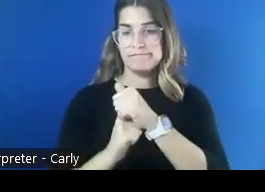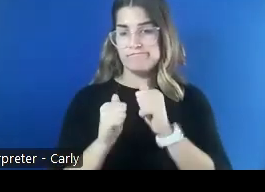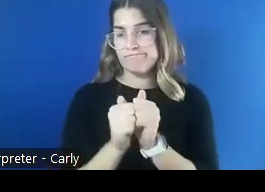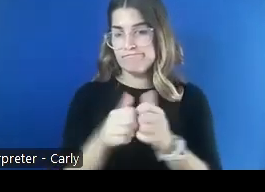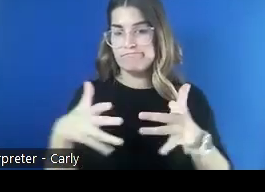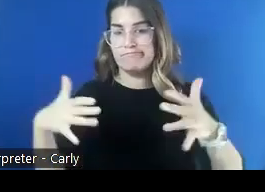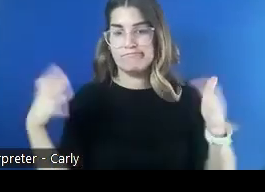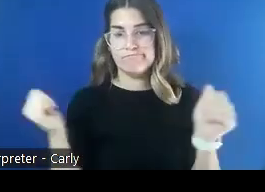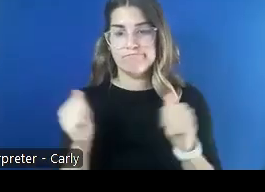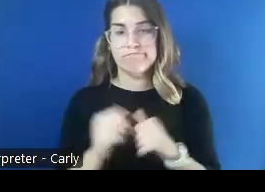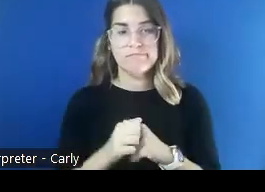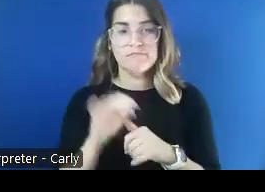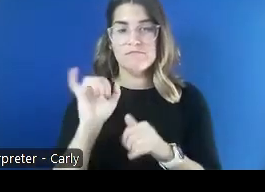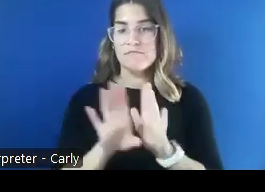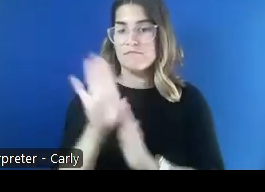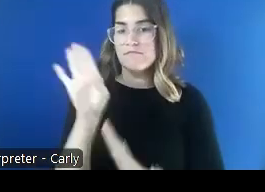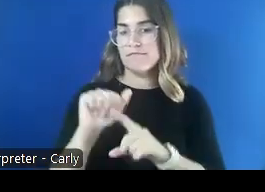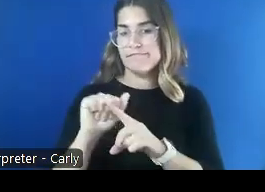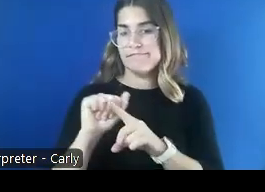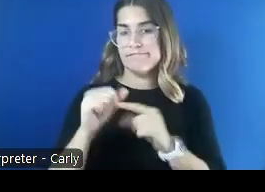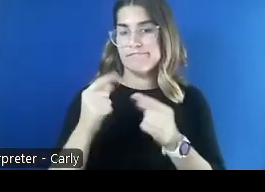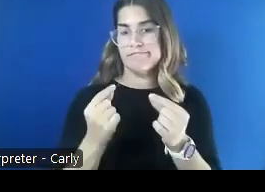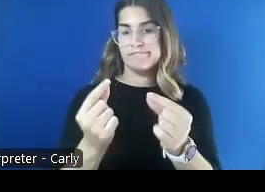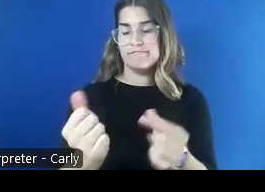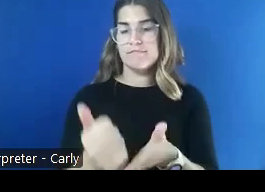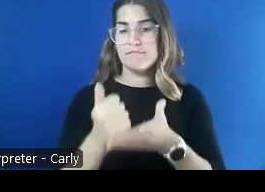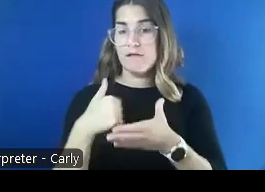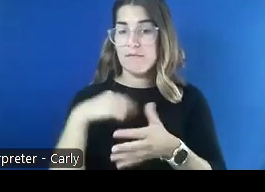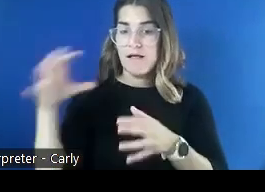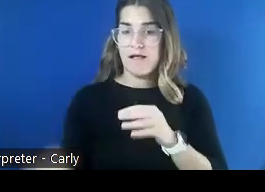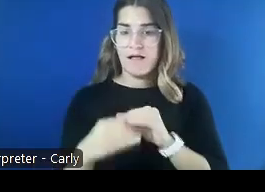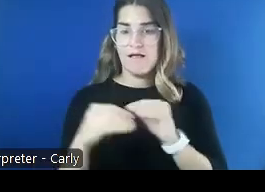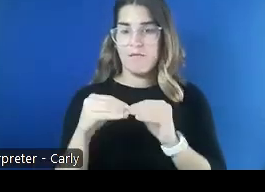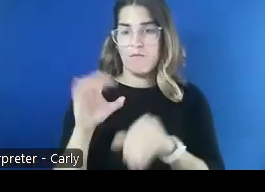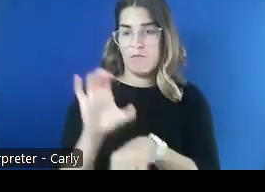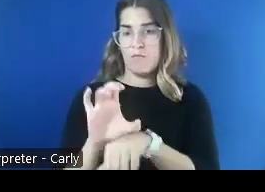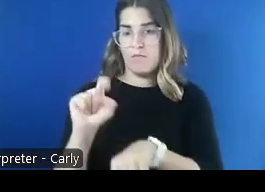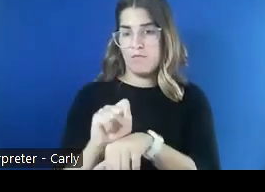and to develop some training procedures that will allow us to add more Consultants to our team and